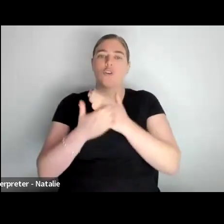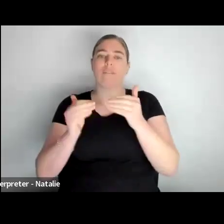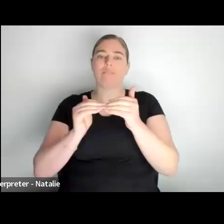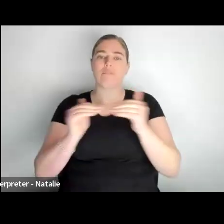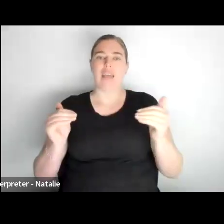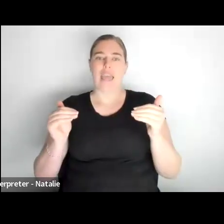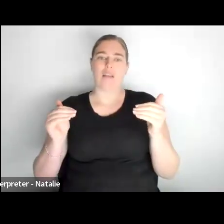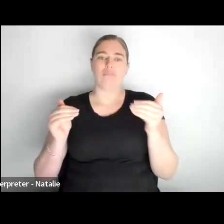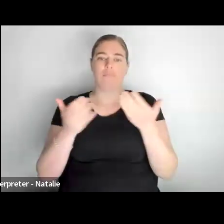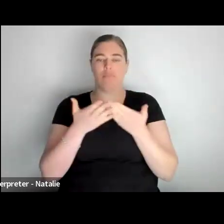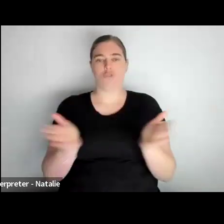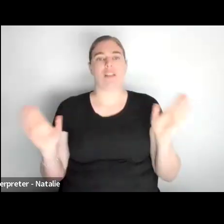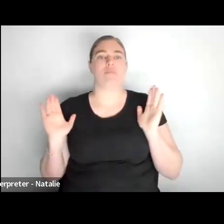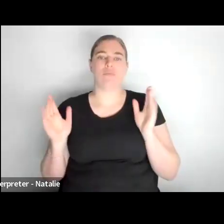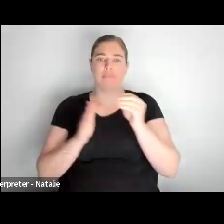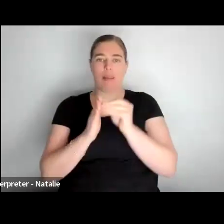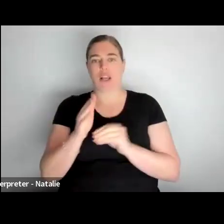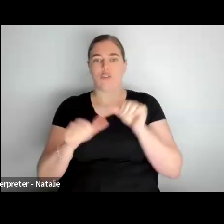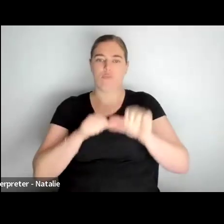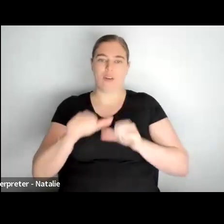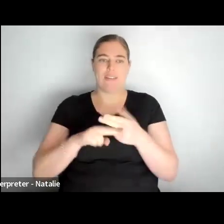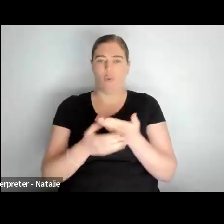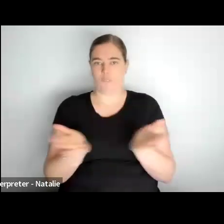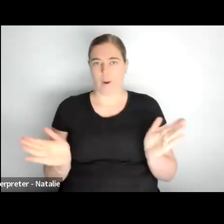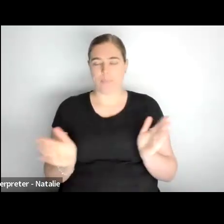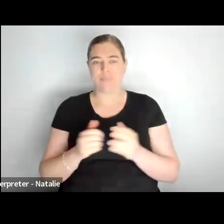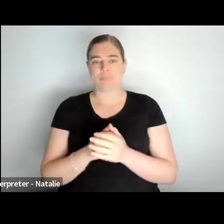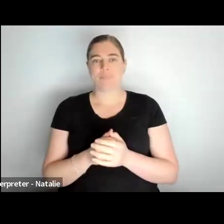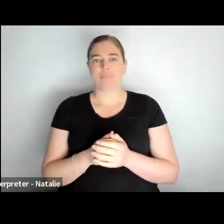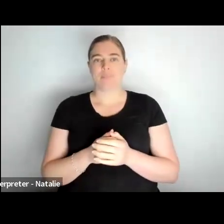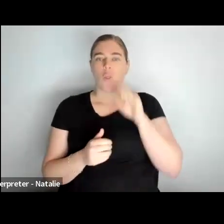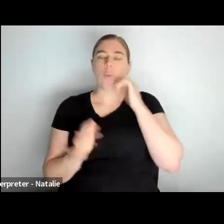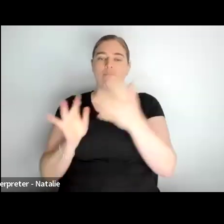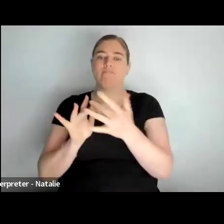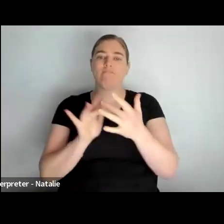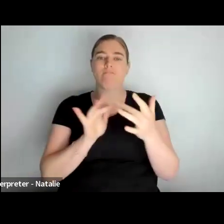assessment process for applicants. So they will be in regular contact with you throughout to